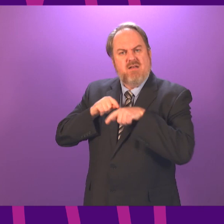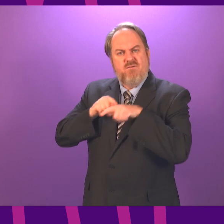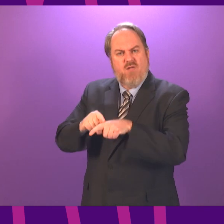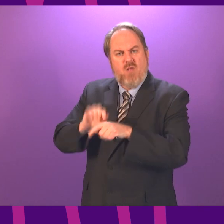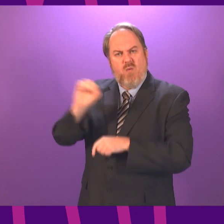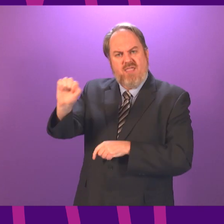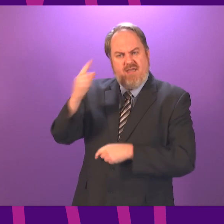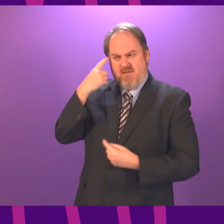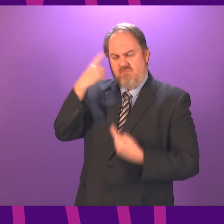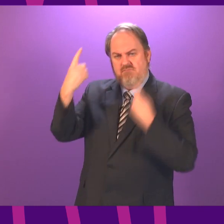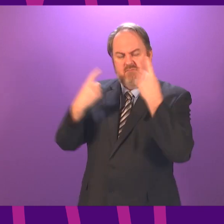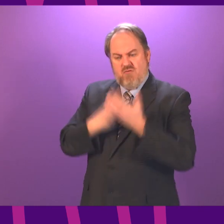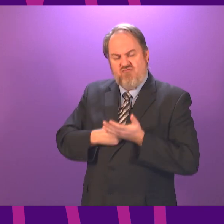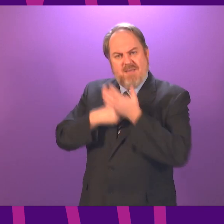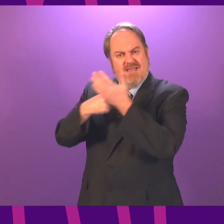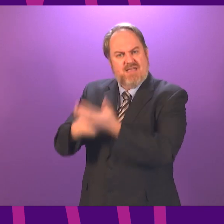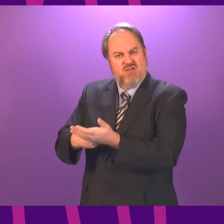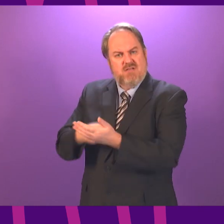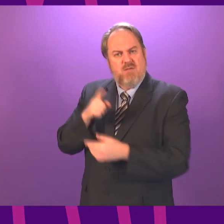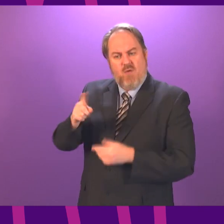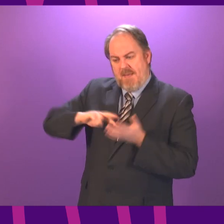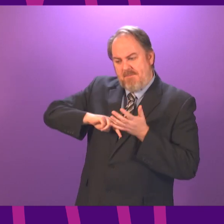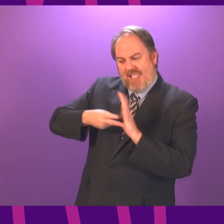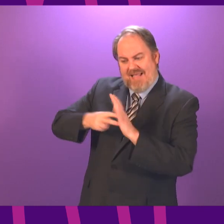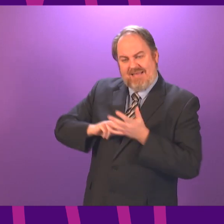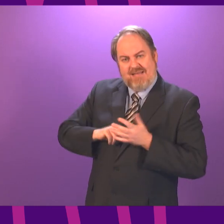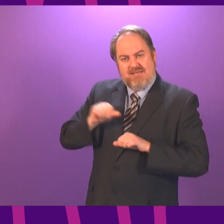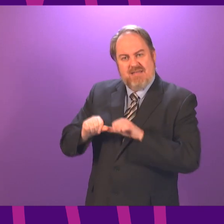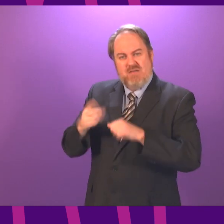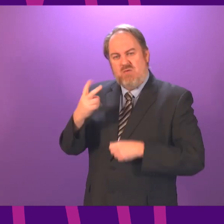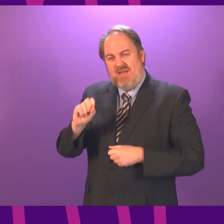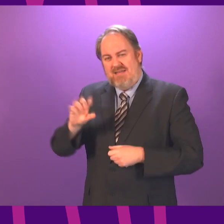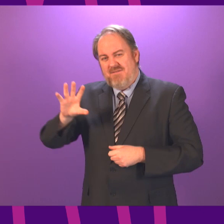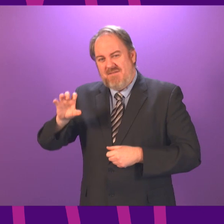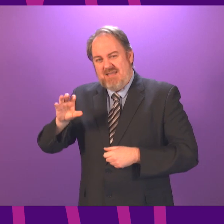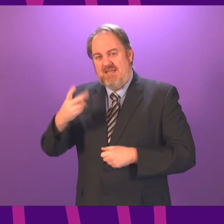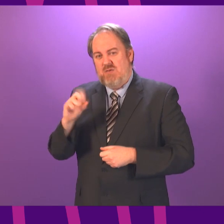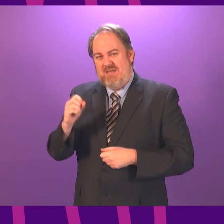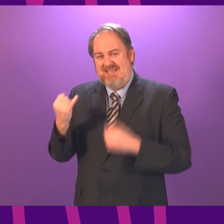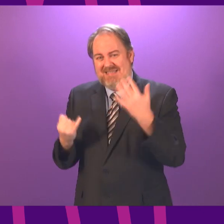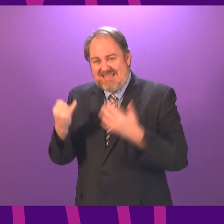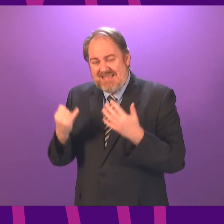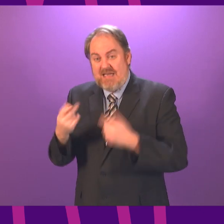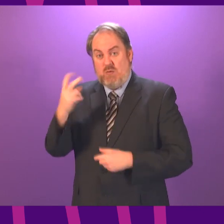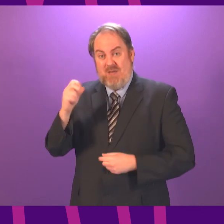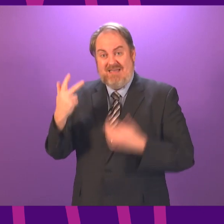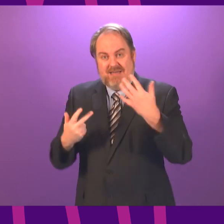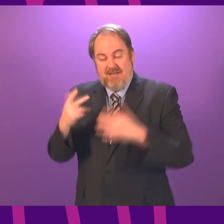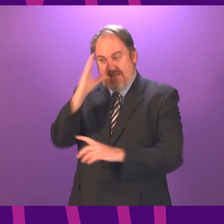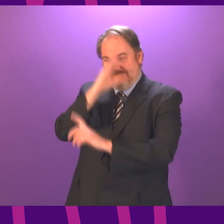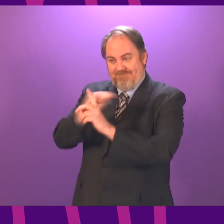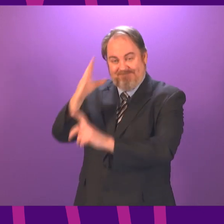were made after pandemic planning exercises in 2015, 2016 and 2018. Reports on exercises